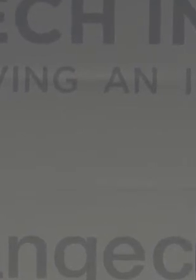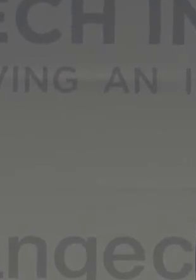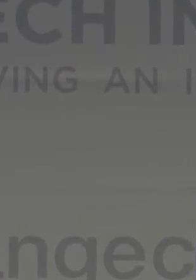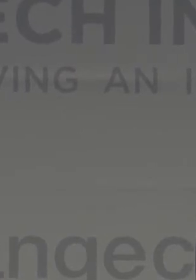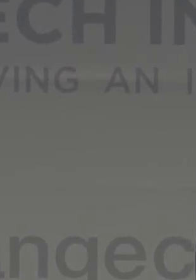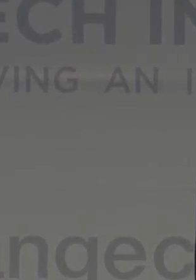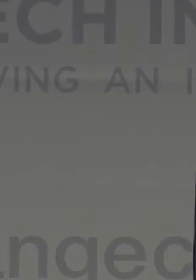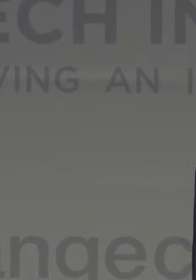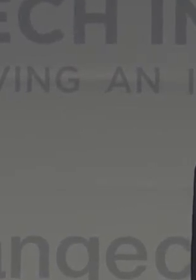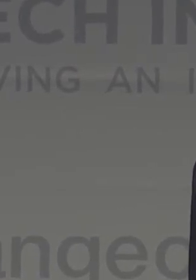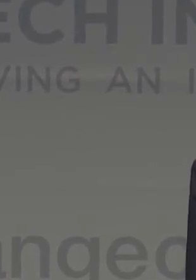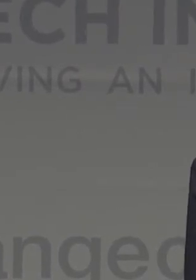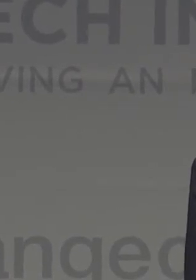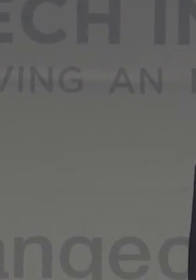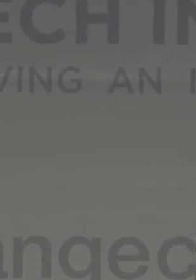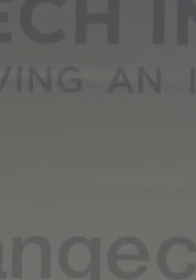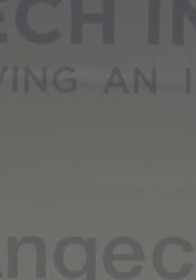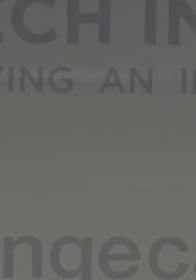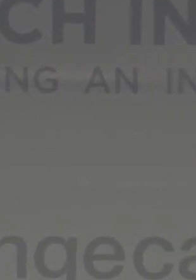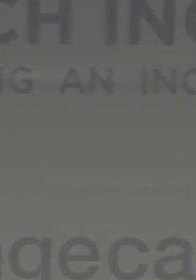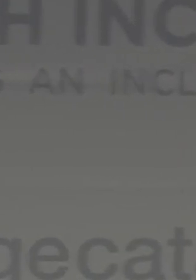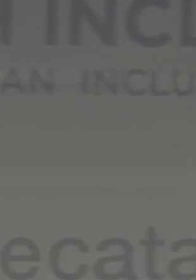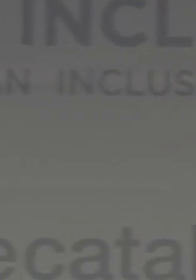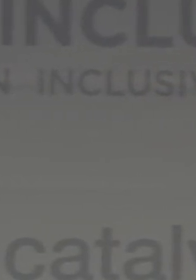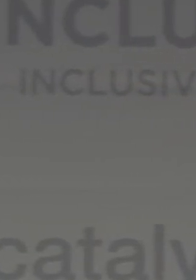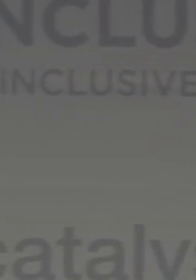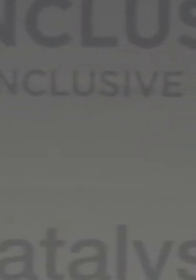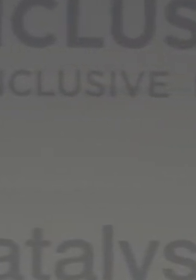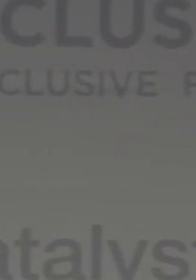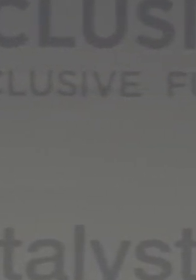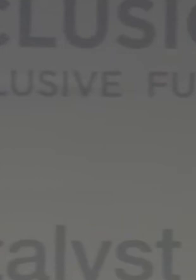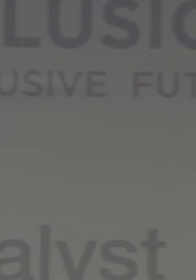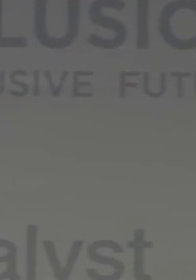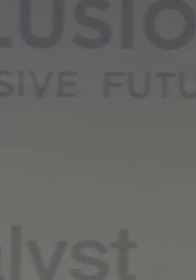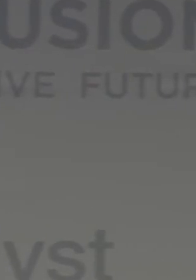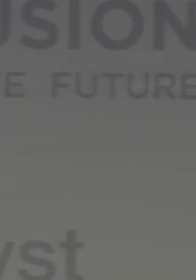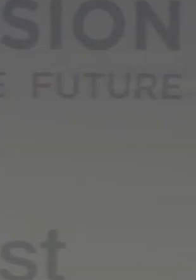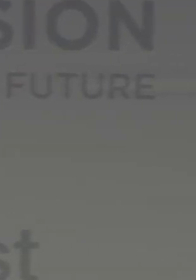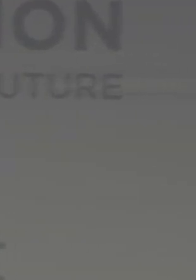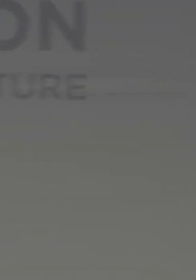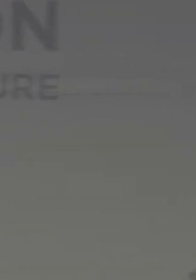go change that and I said oh how a mining it ain't that I'm just some 28